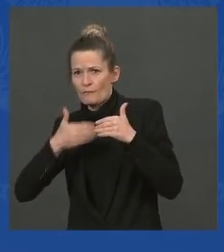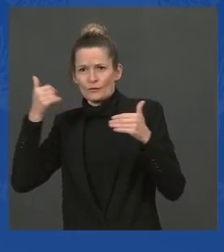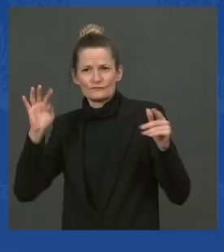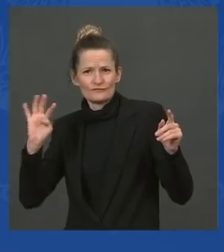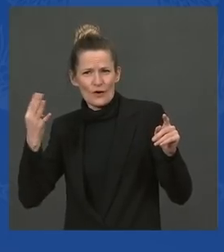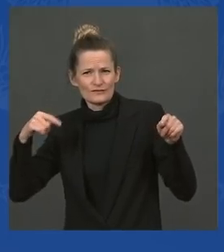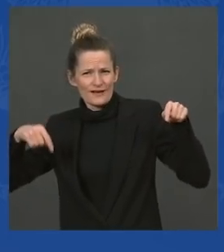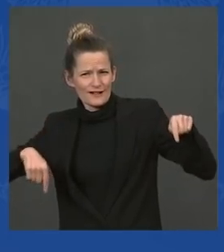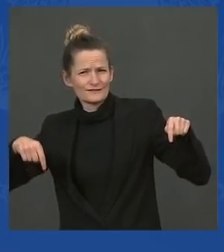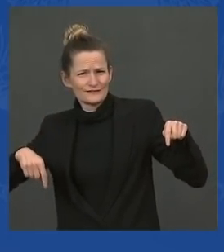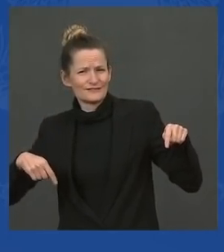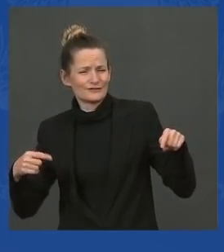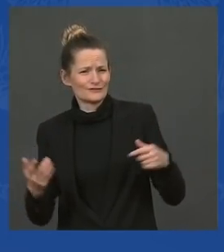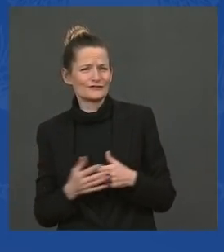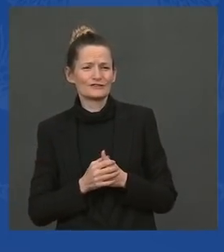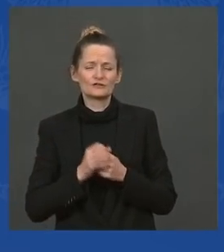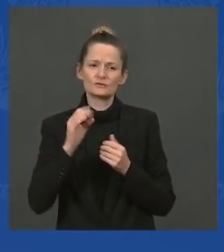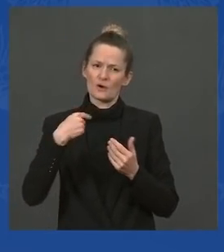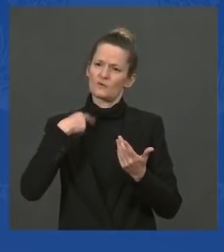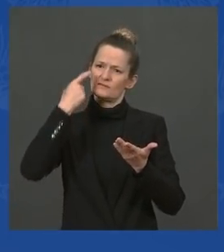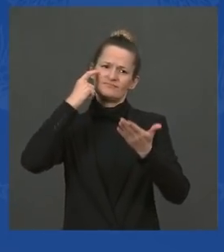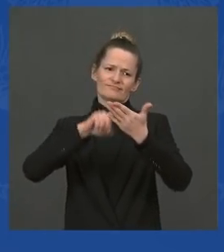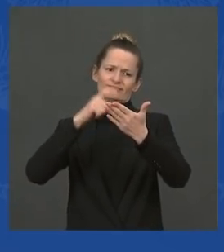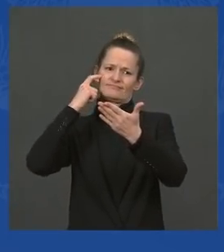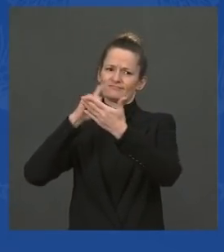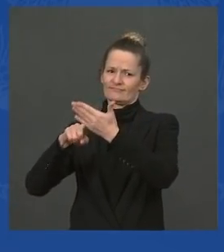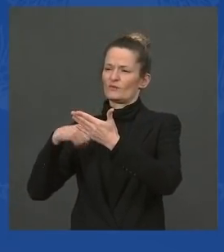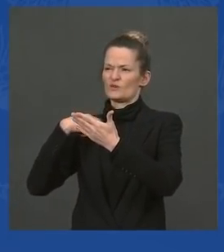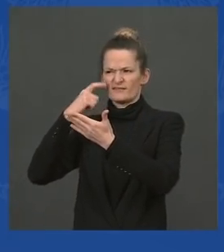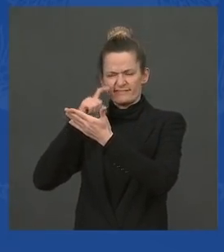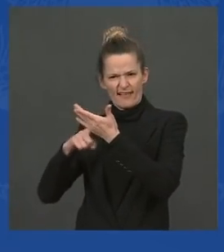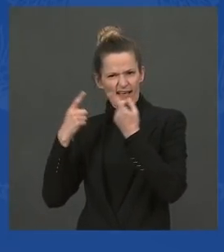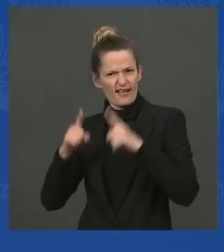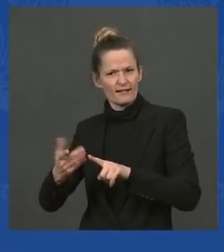We saw it in 2012 when the price of gasoline hit $3.90.